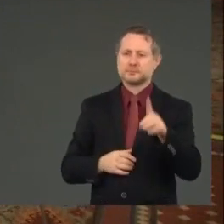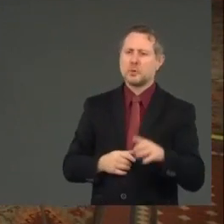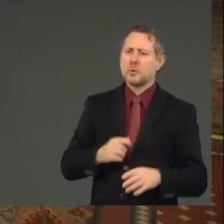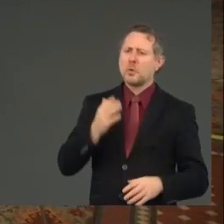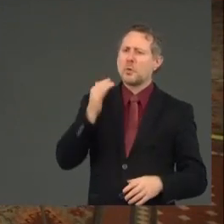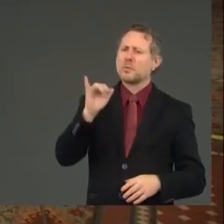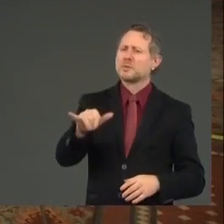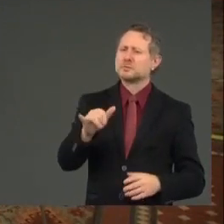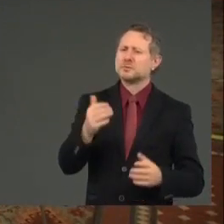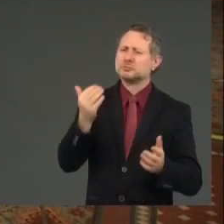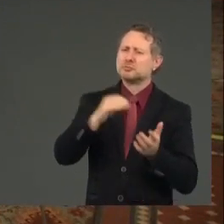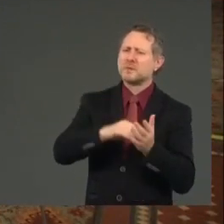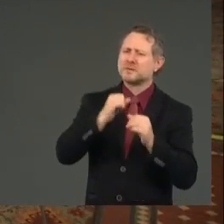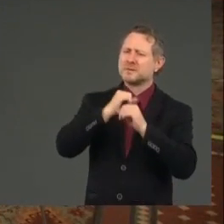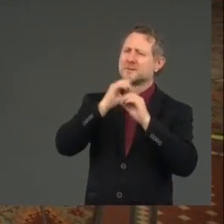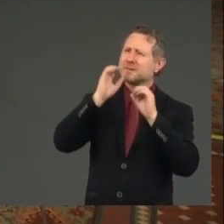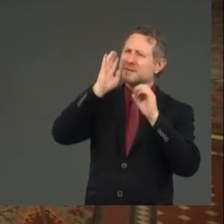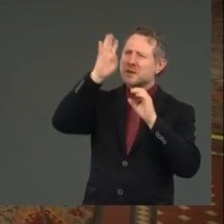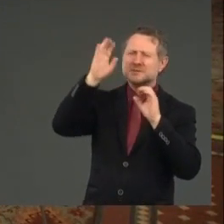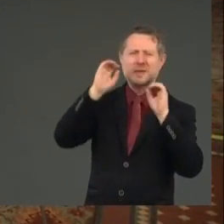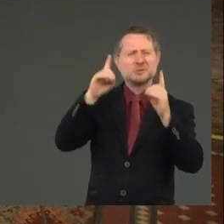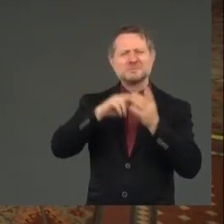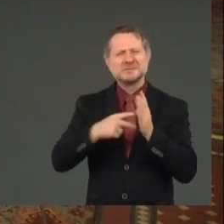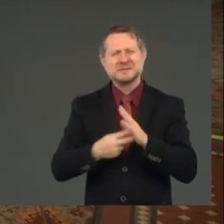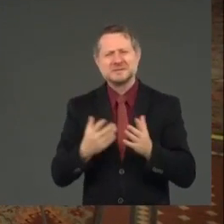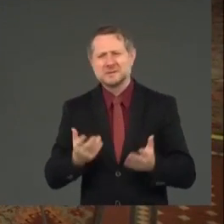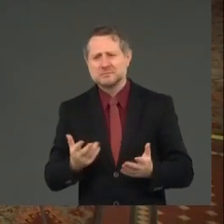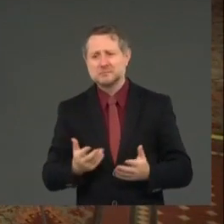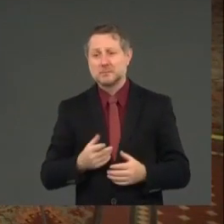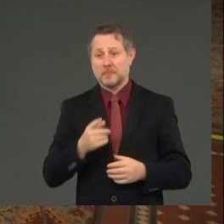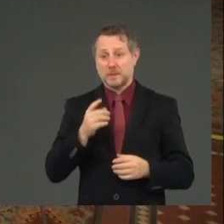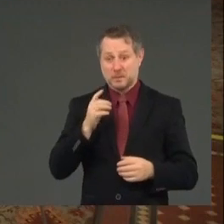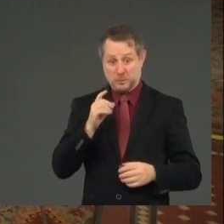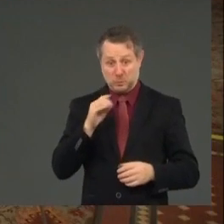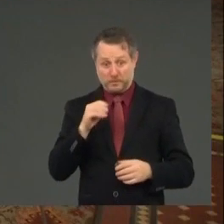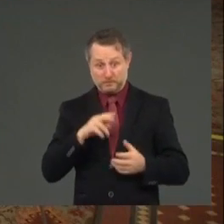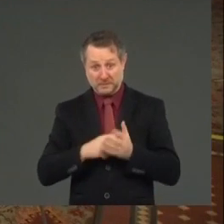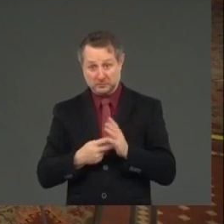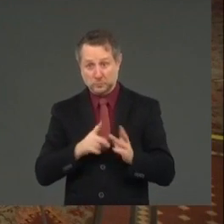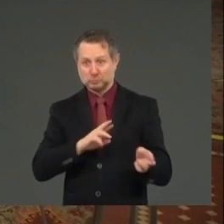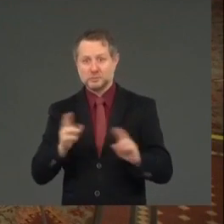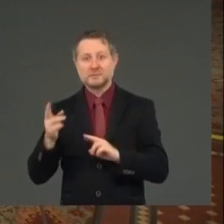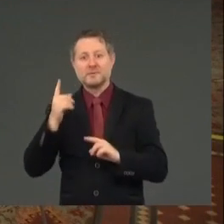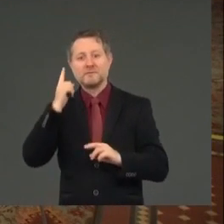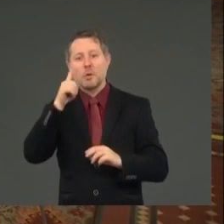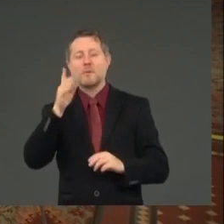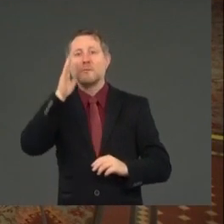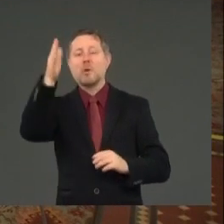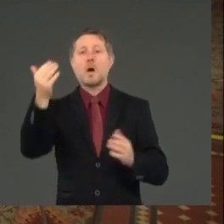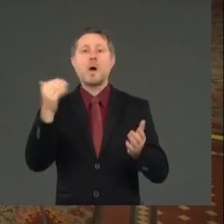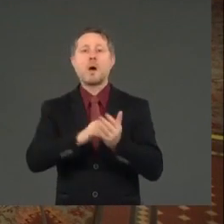EXPERIENCE. Reporter: WHAT COULD REIMAGINING EDUCATION MEAN?